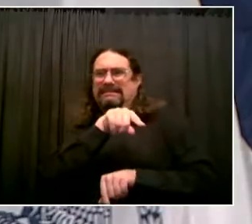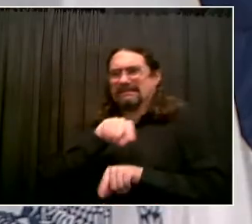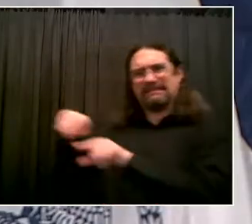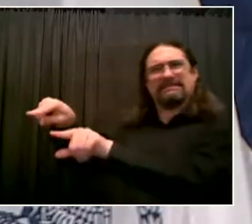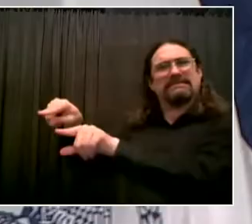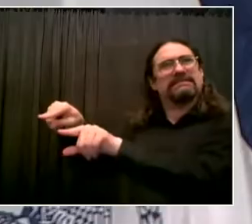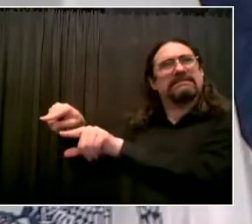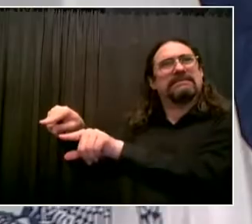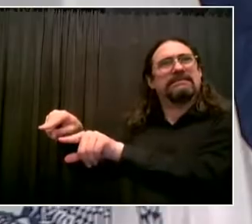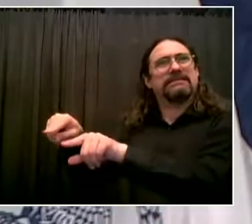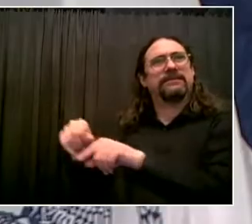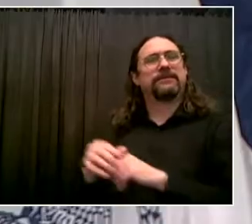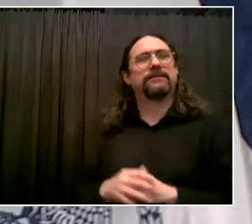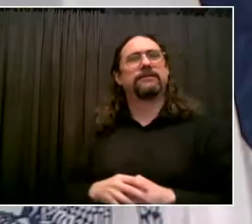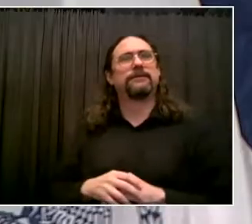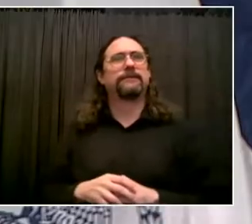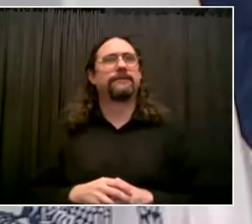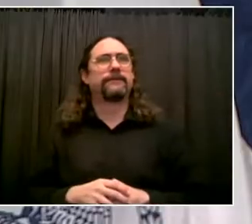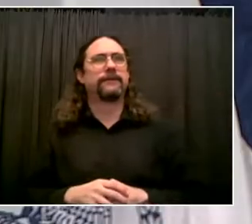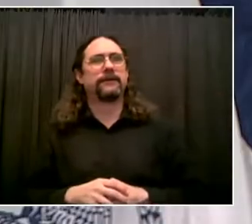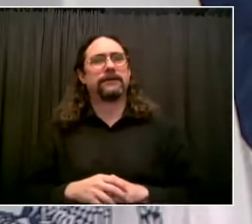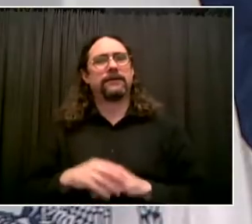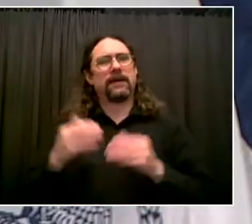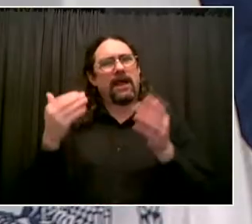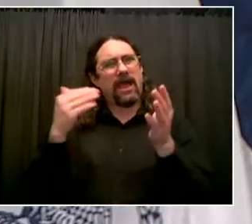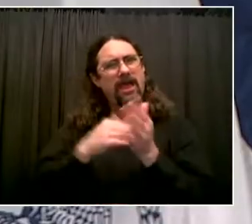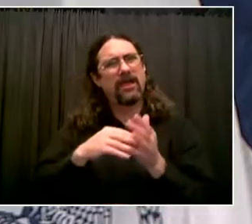T NOONLY ADJUSTED AT THE PRECINCT LEVEL BUT LOOKING AT THE BLOCKS THAT